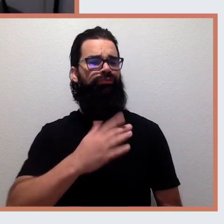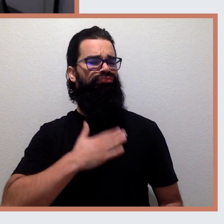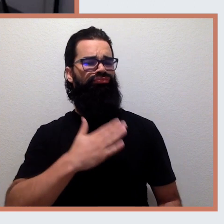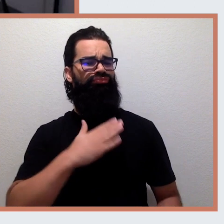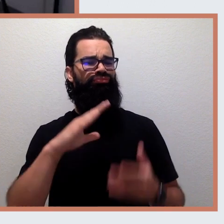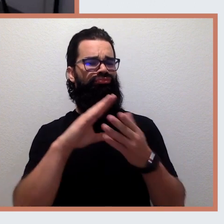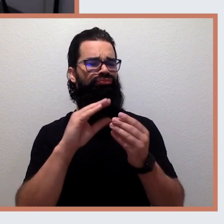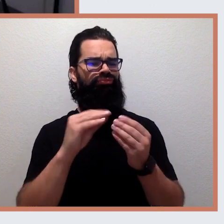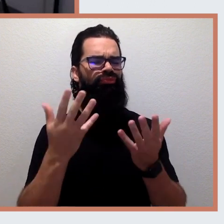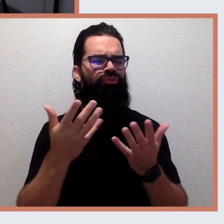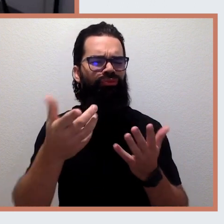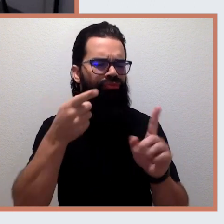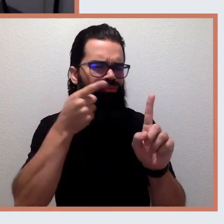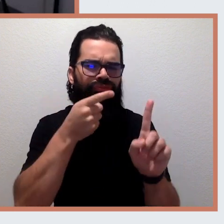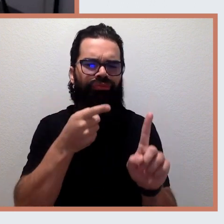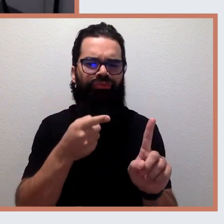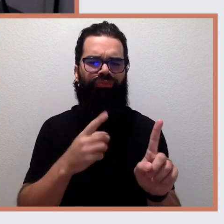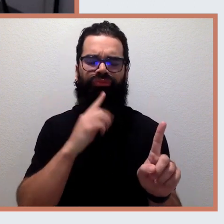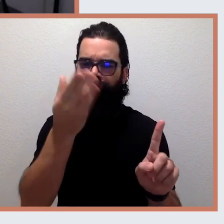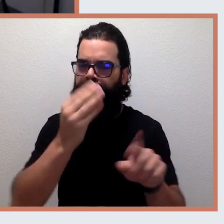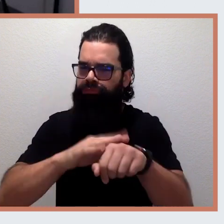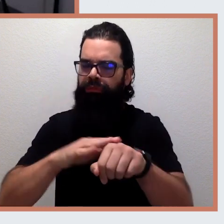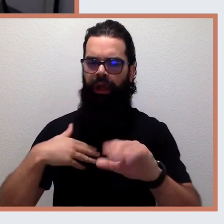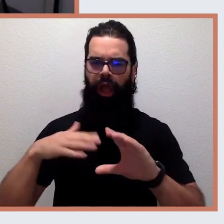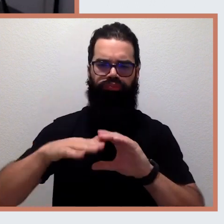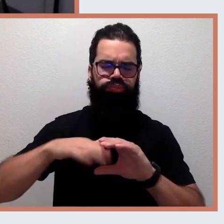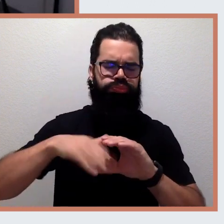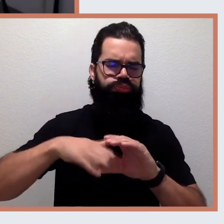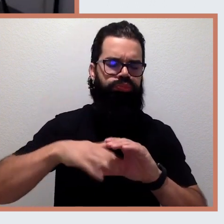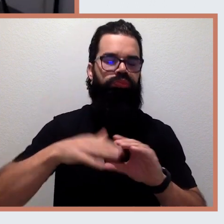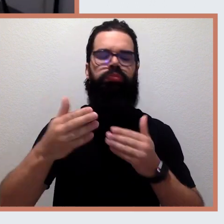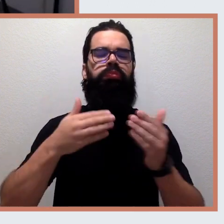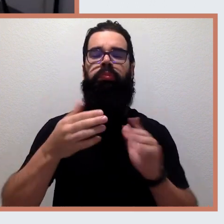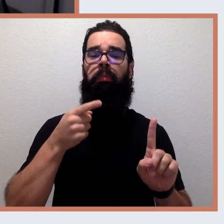Sure, how CliffNote of that journey do you want? I'm a talker. "It all started," no, I'm kidding.